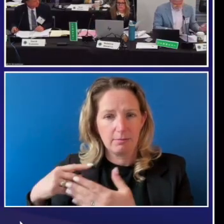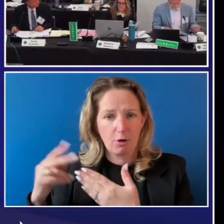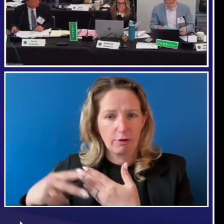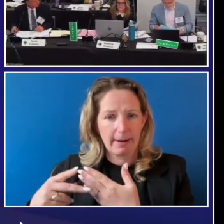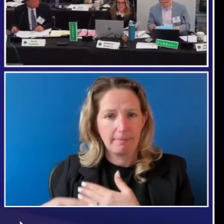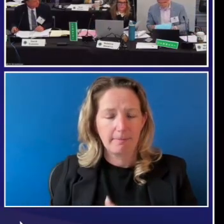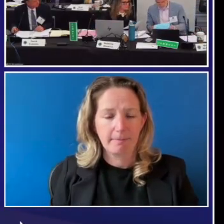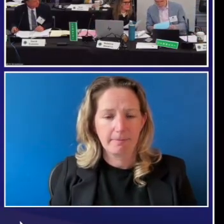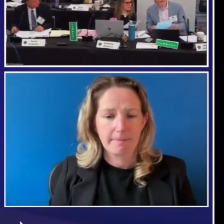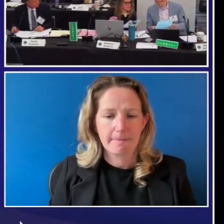Oh, 19, 19.